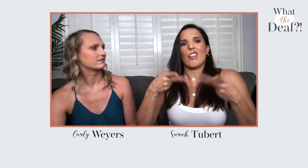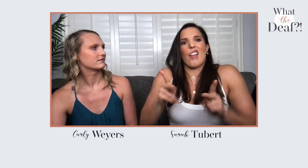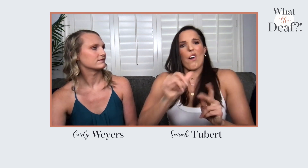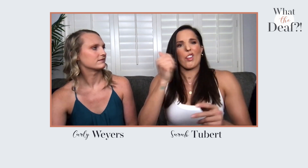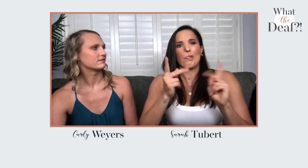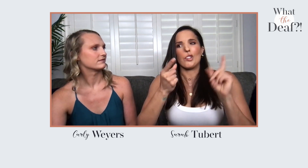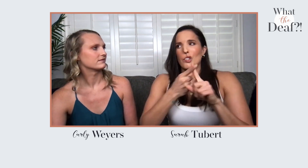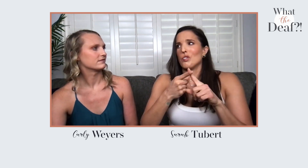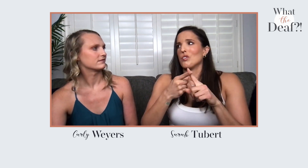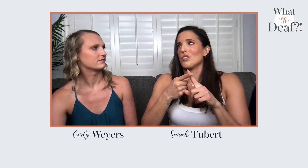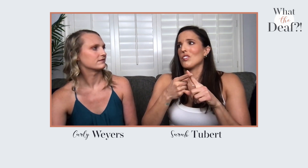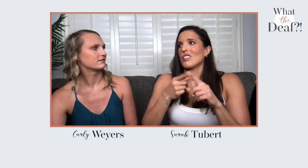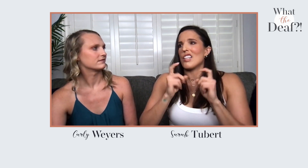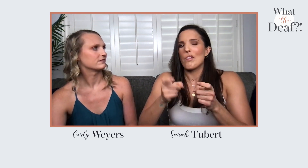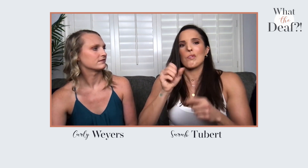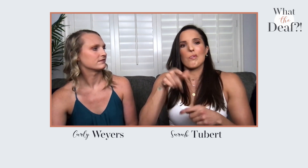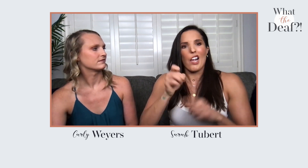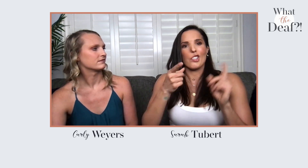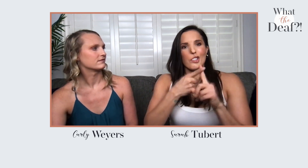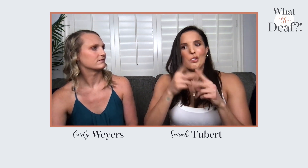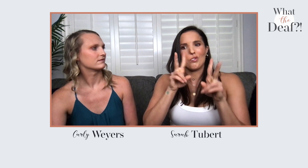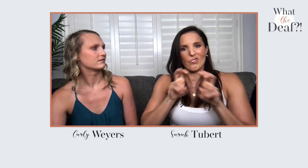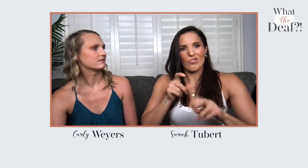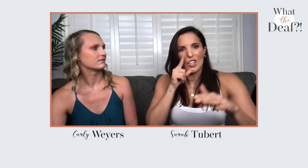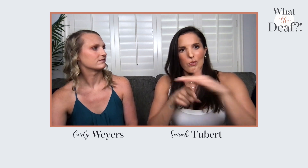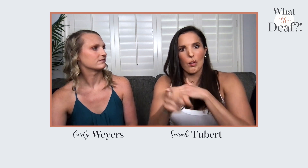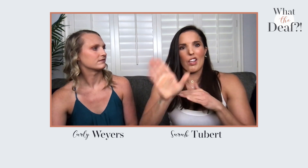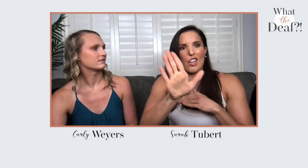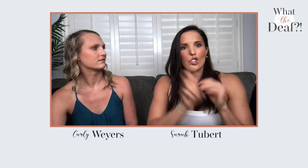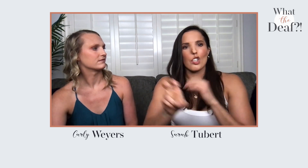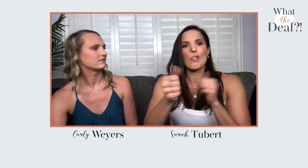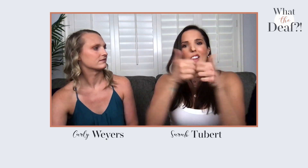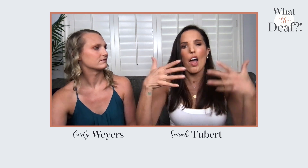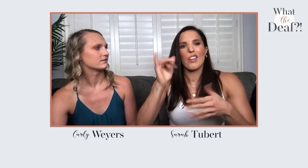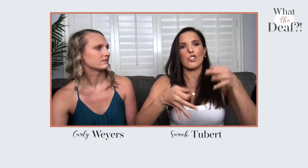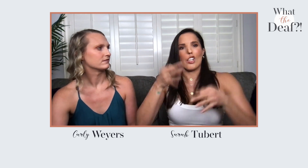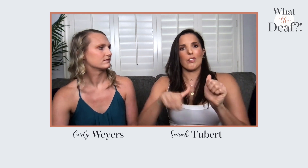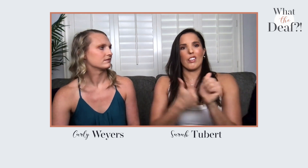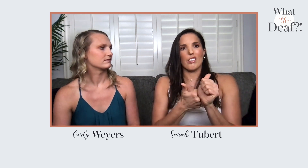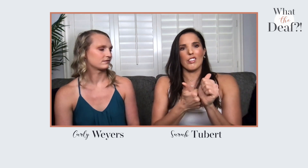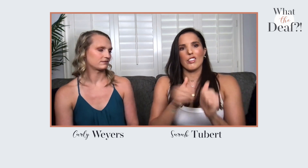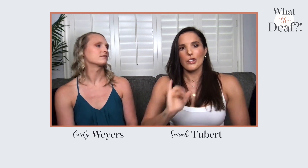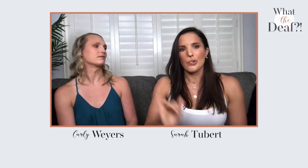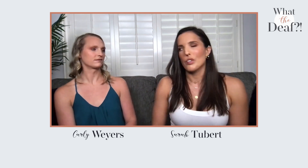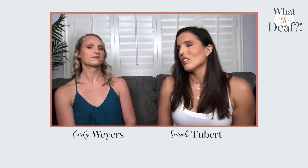to allow other human beings to give them space to explore their journeys without that judgment as well.